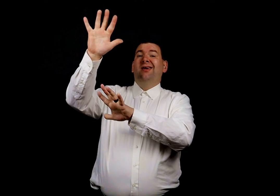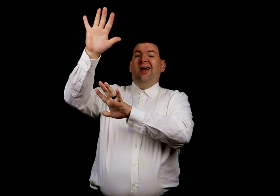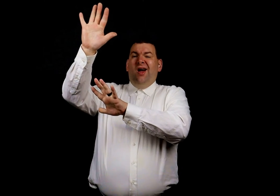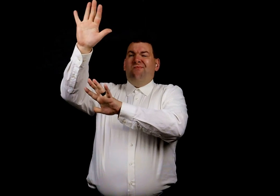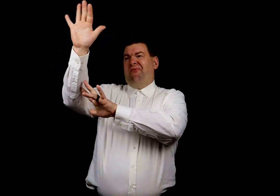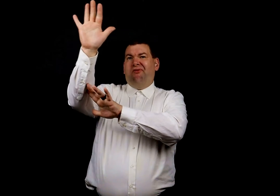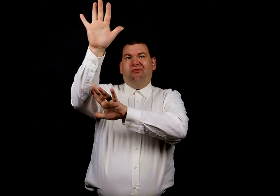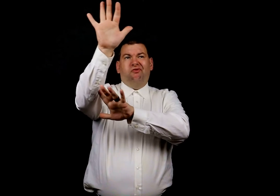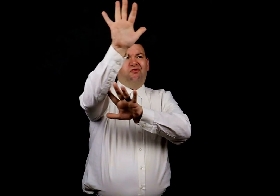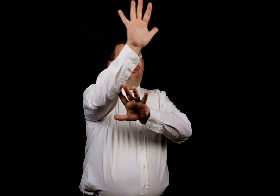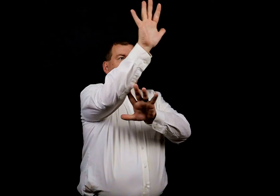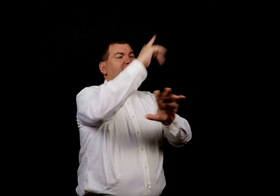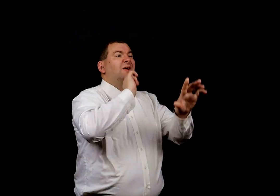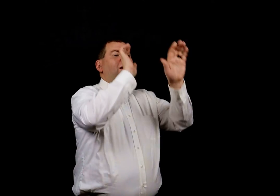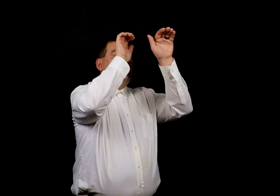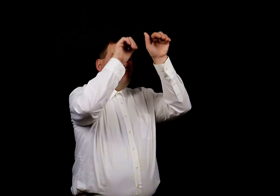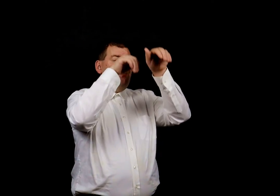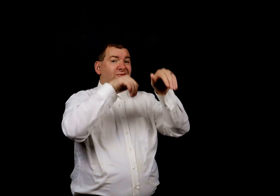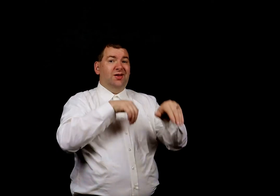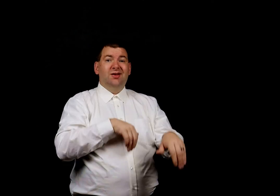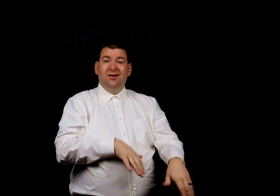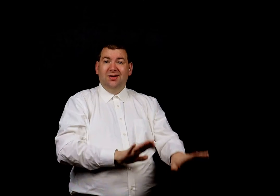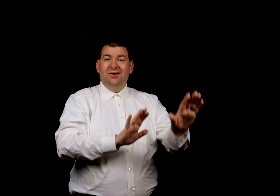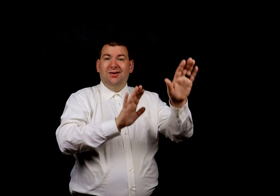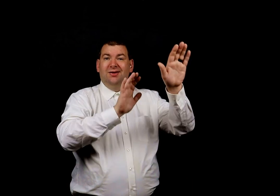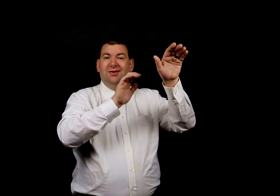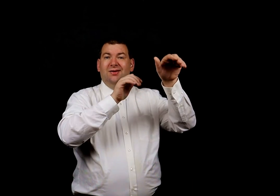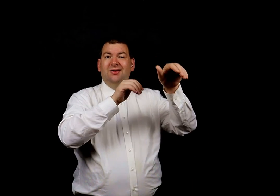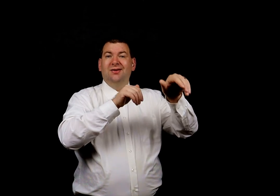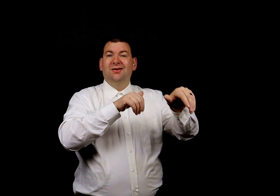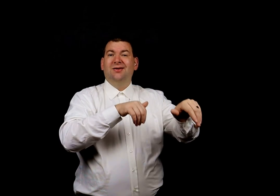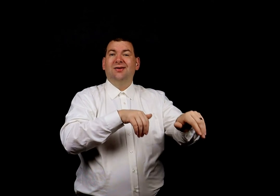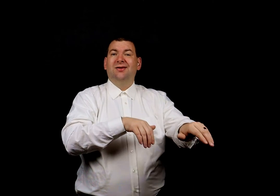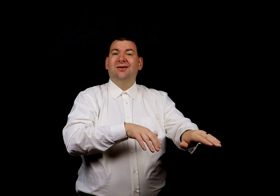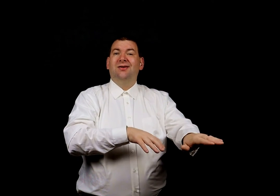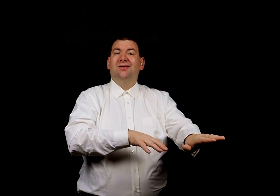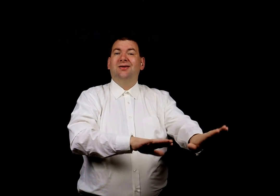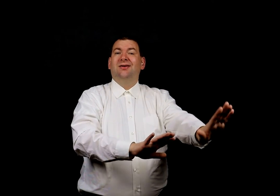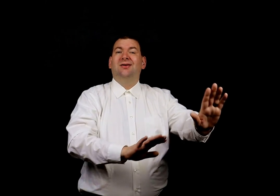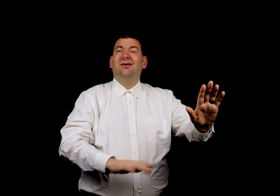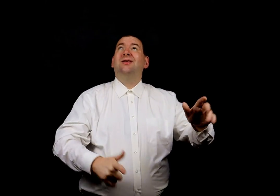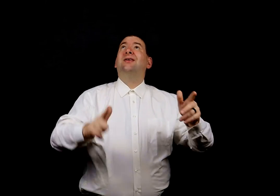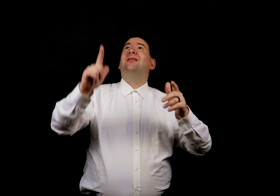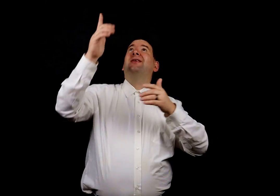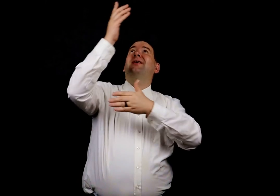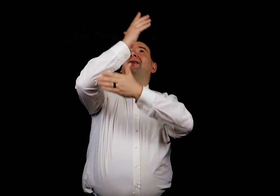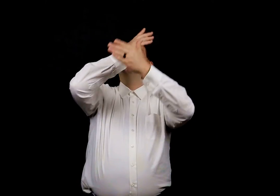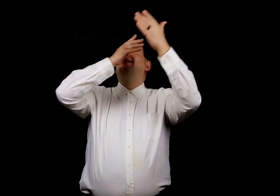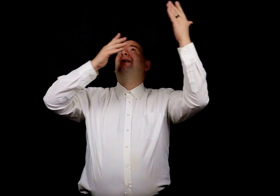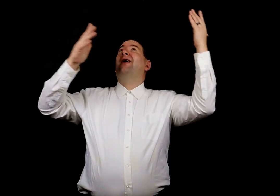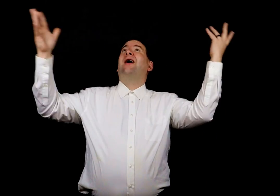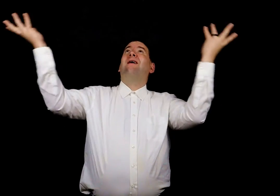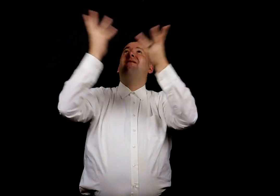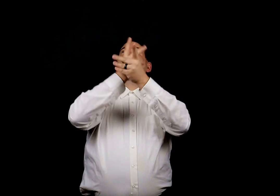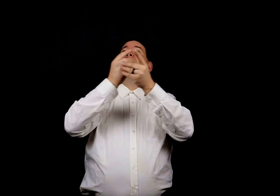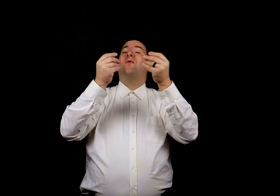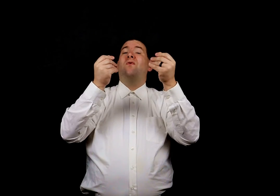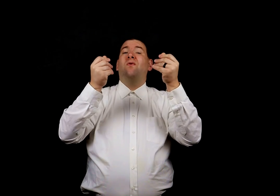be shaken into the sea Let the sky fall